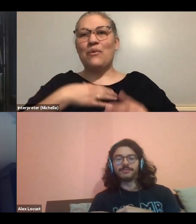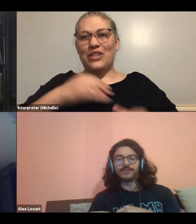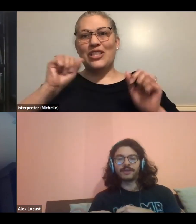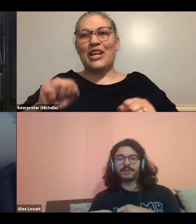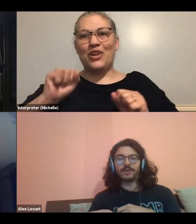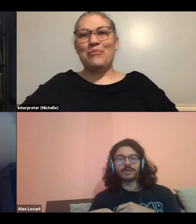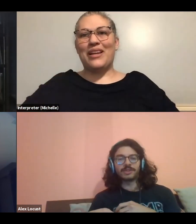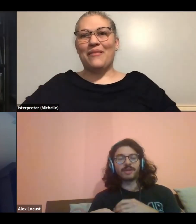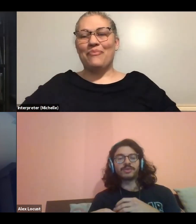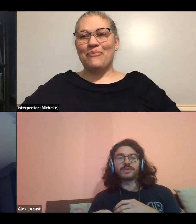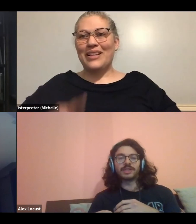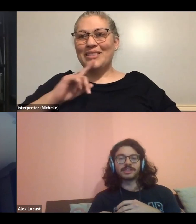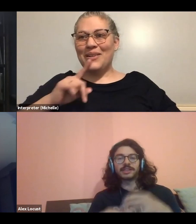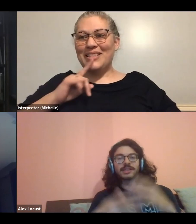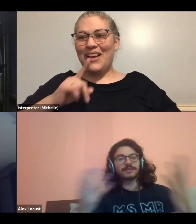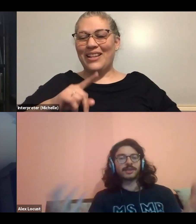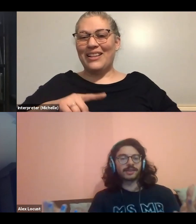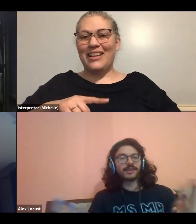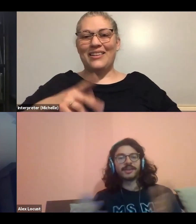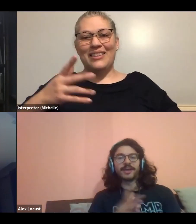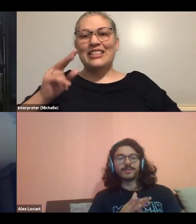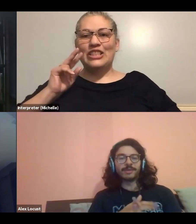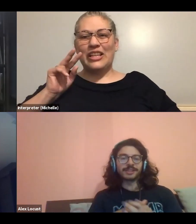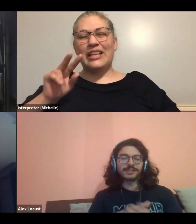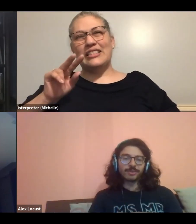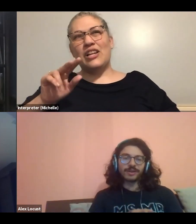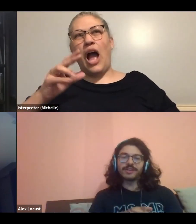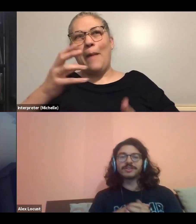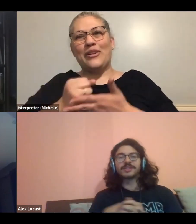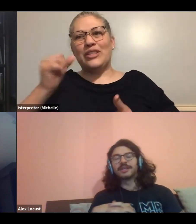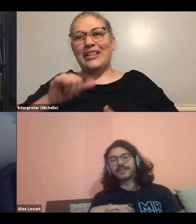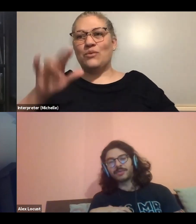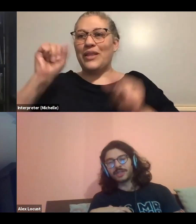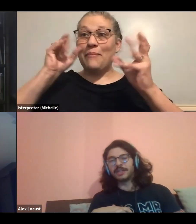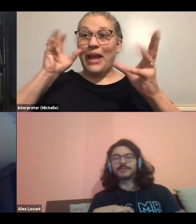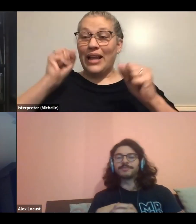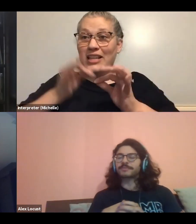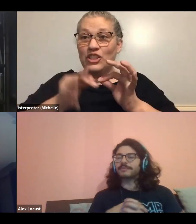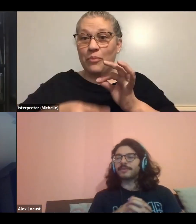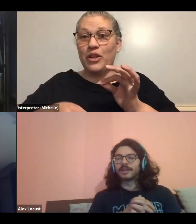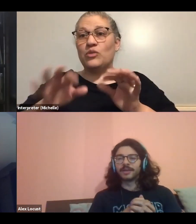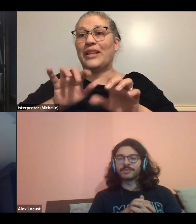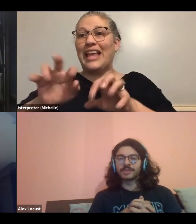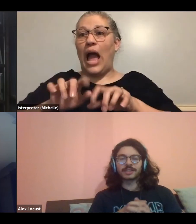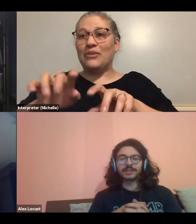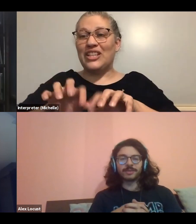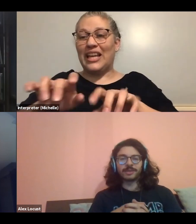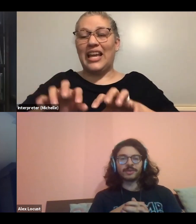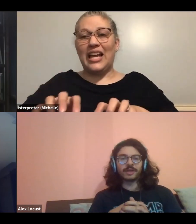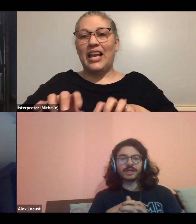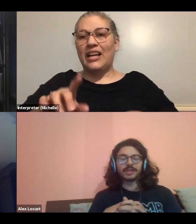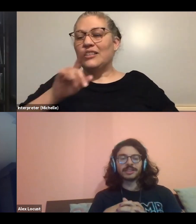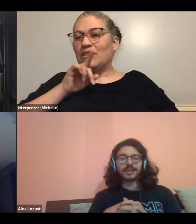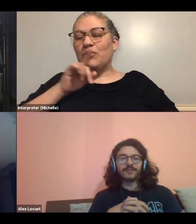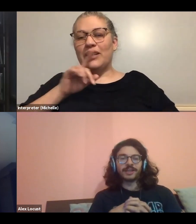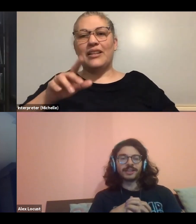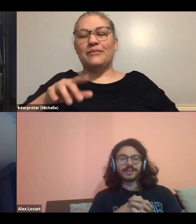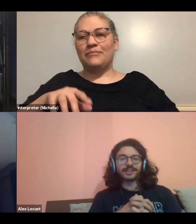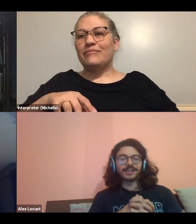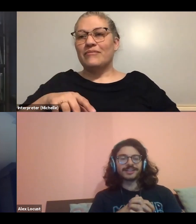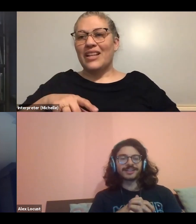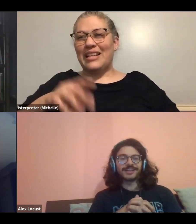Emily Beitiks: Thank you Alex and Matthew for joining and sharing your stories and experiences and thank you for the work you do to Superfest and make it possible, and help us select these films today.